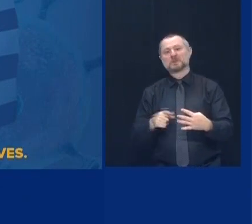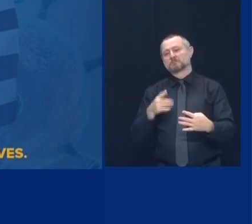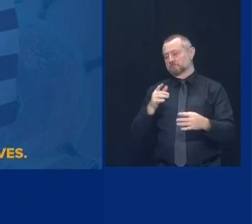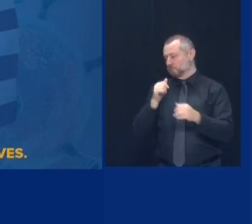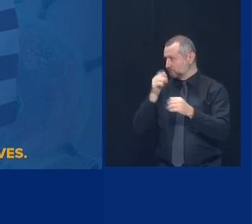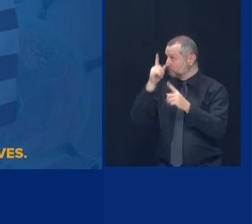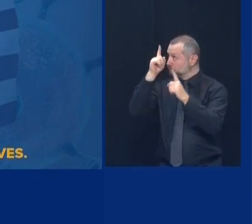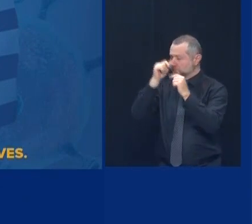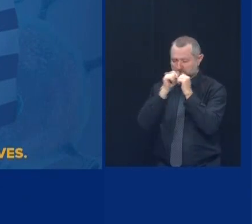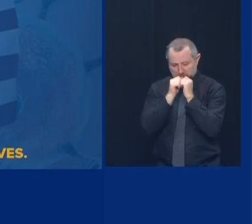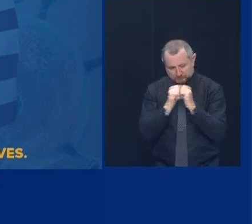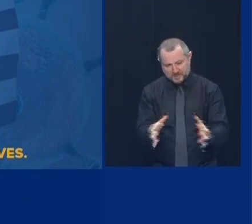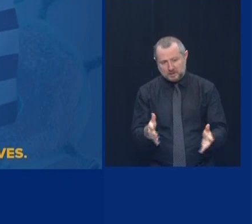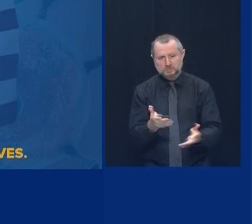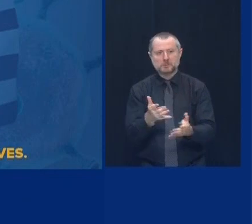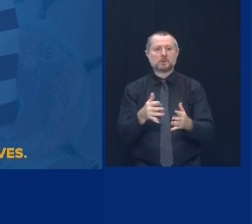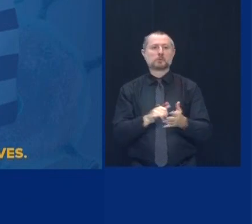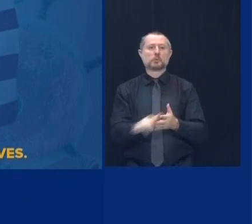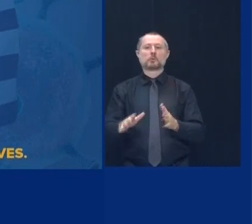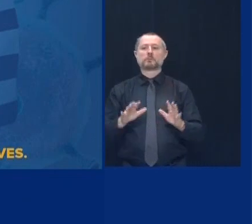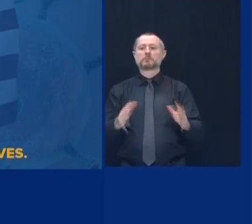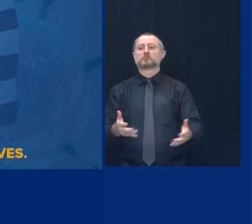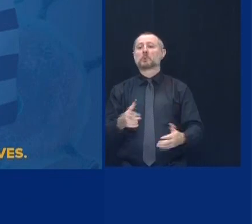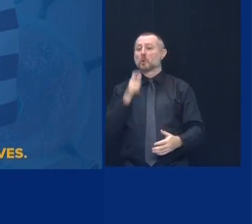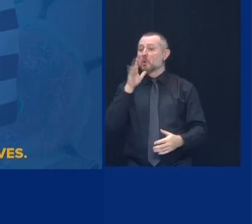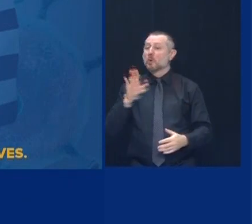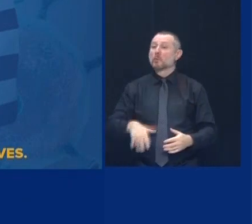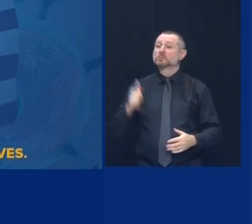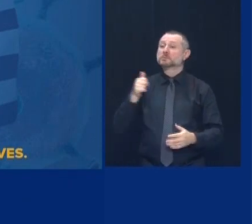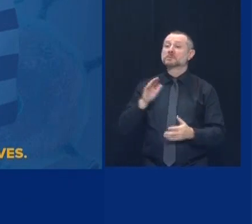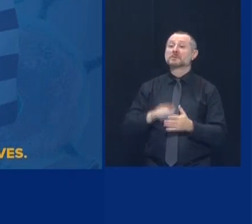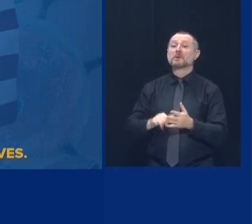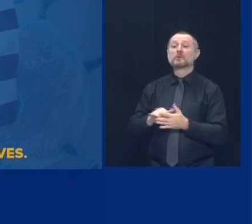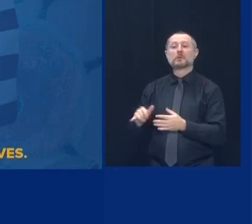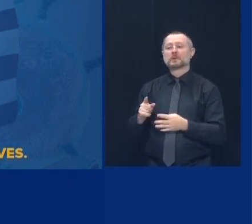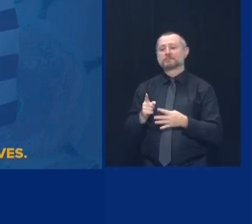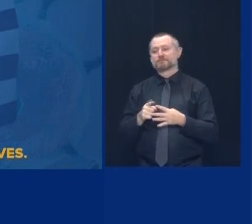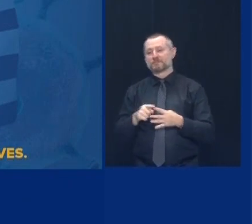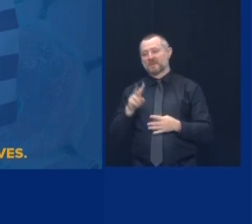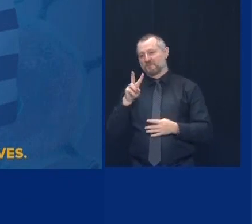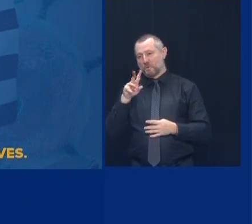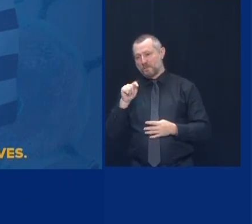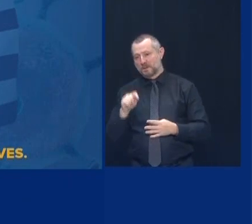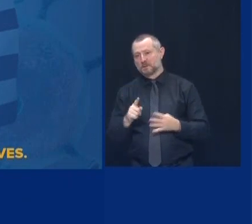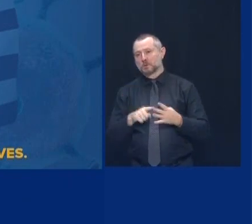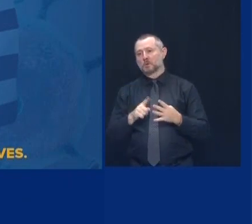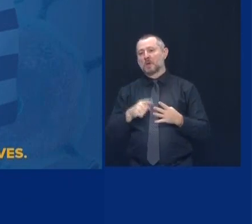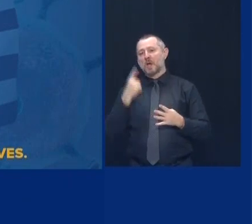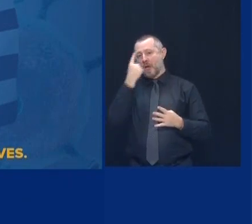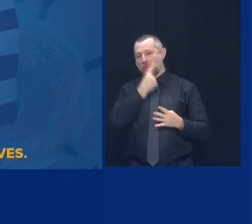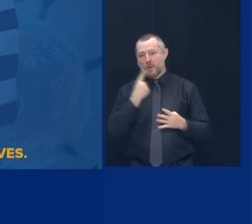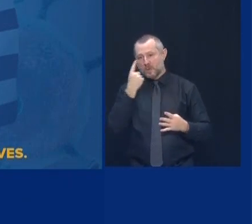WE HAVE THE FOURTH LOWEST INFECTION RATE IN THE UNITED STATES OF AMERICA. GOD BLESS NEW YORKERS.